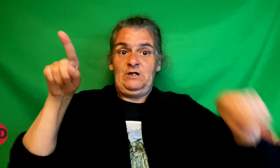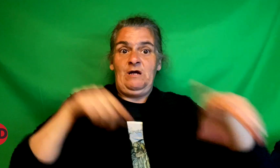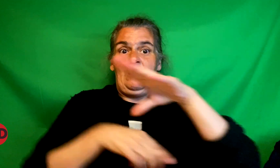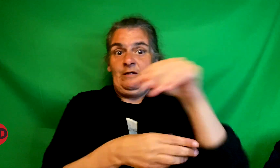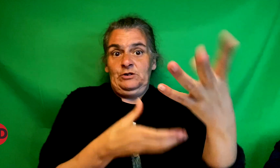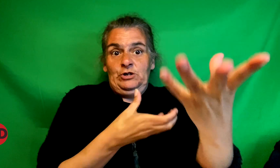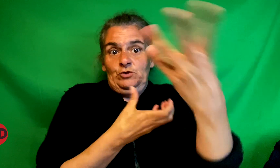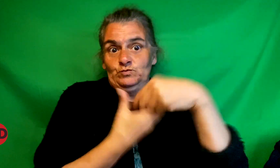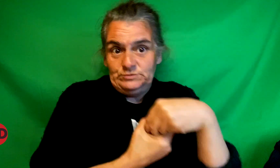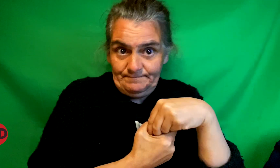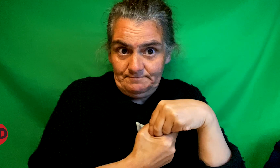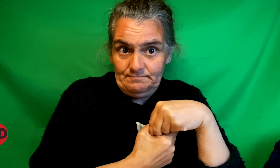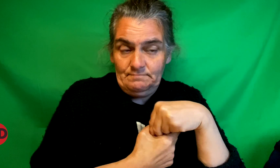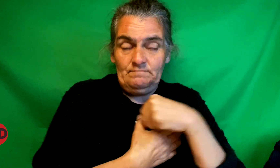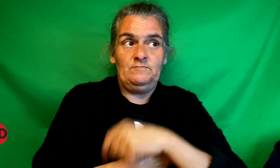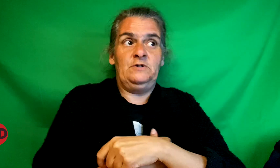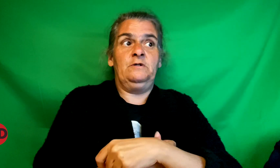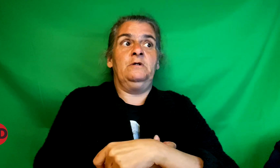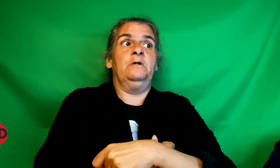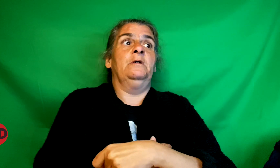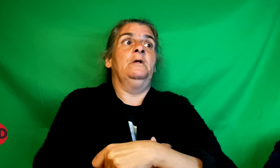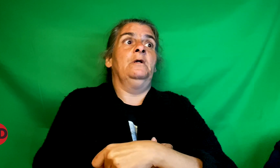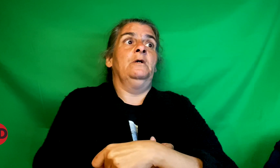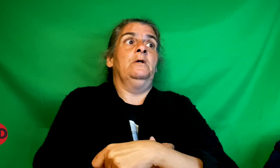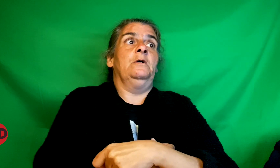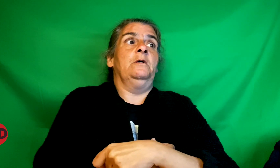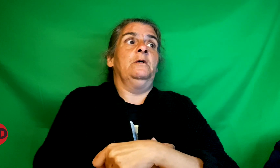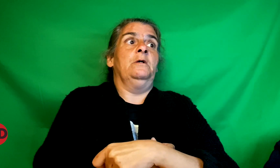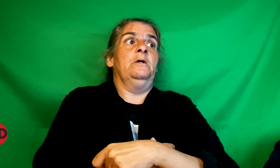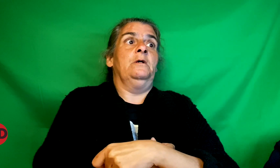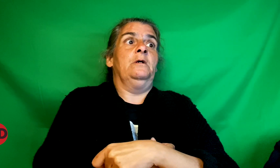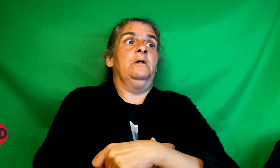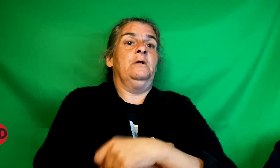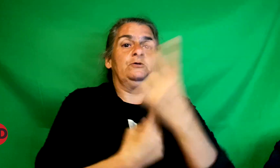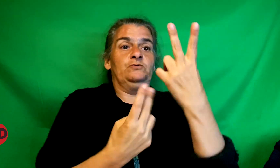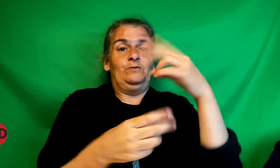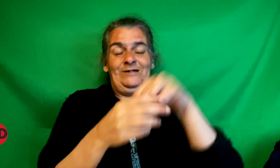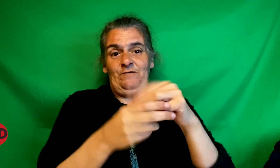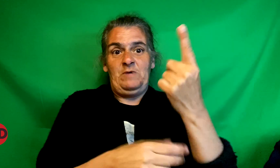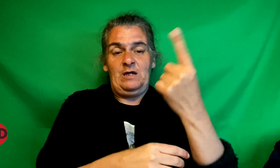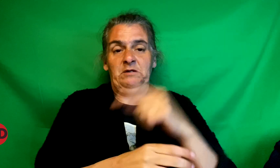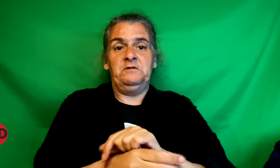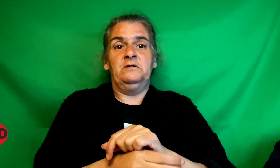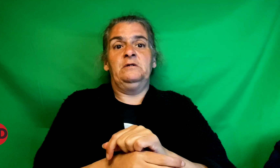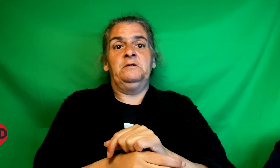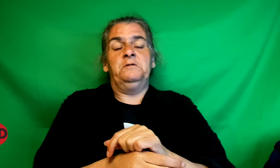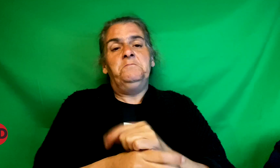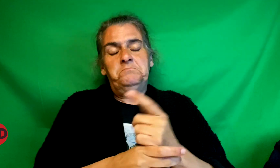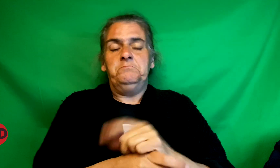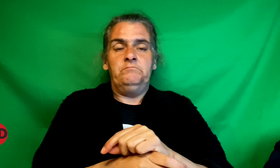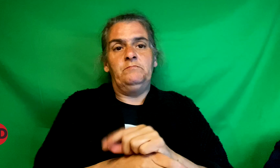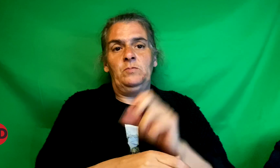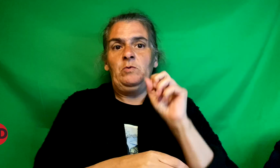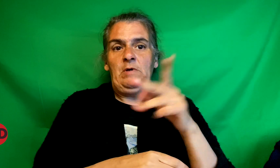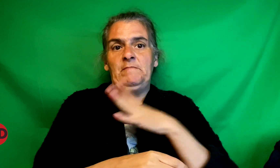with Disabilities. Both in one position we can accept.